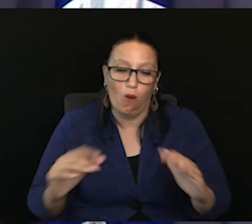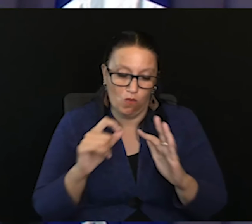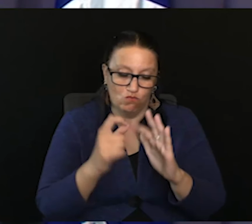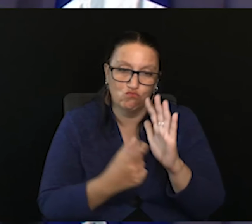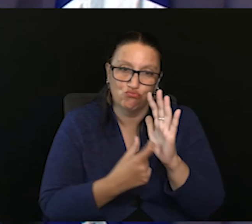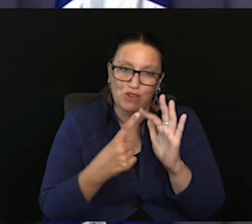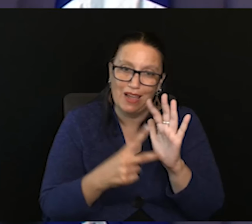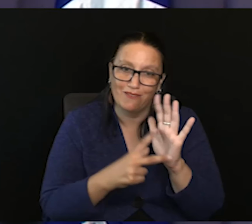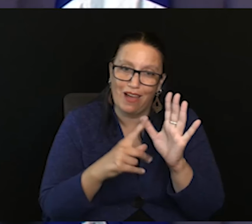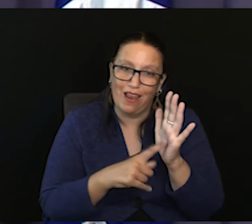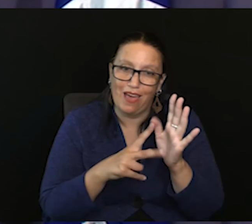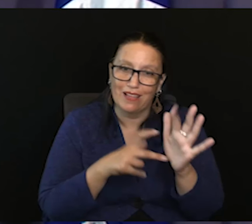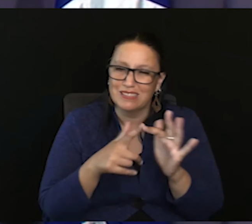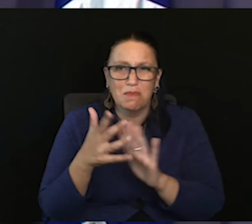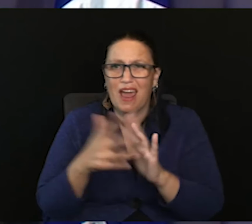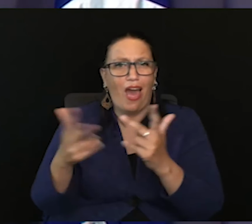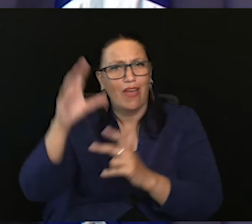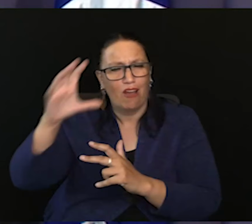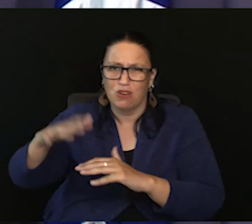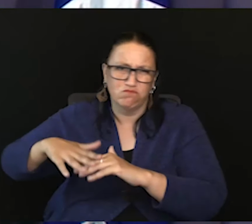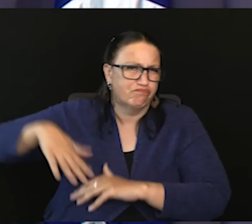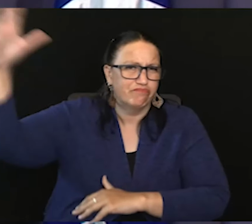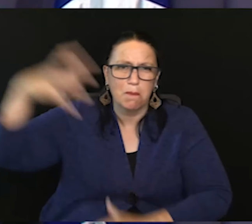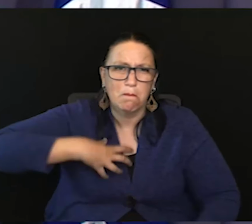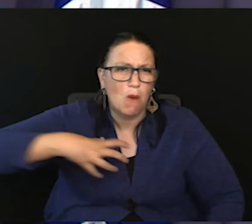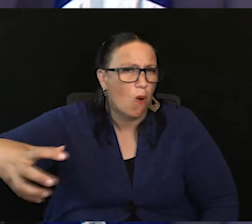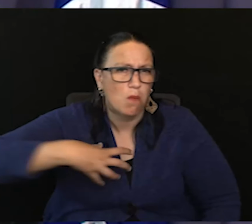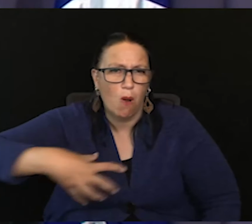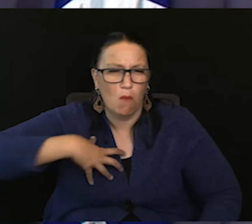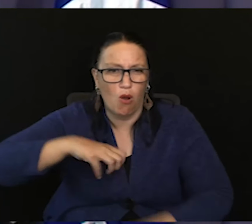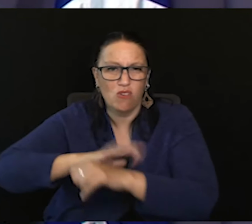Sadly, we're not at the moment, but we were back then by an order of magnitude.